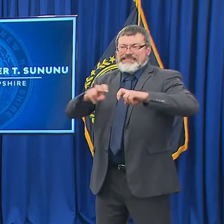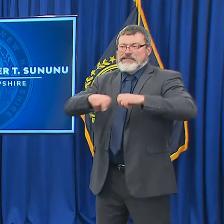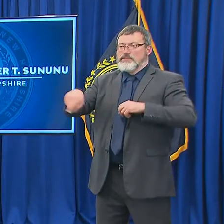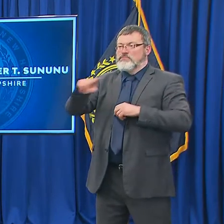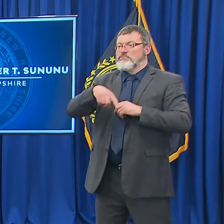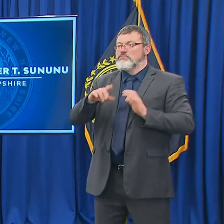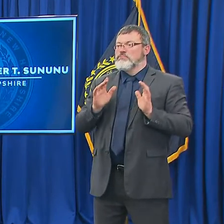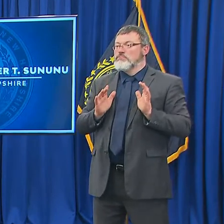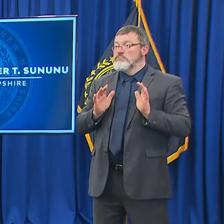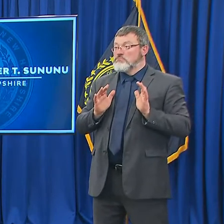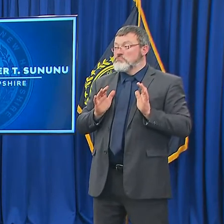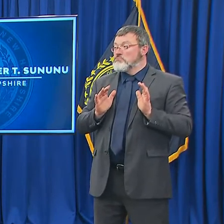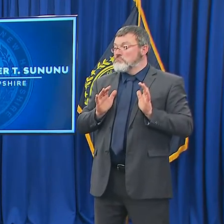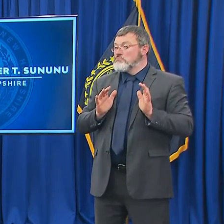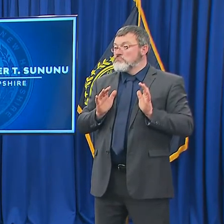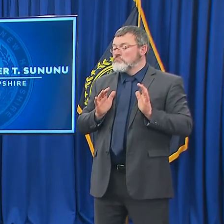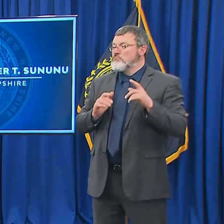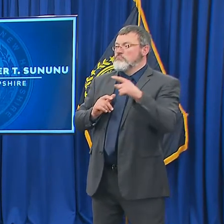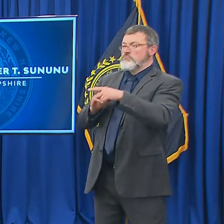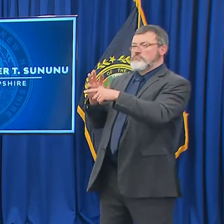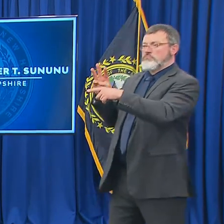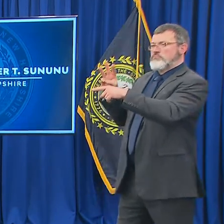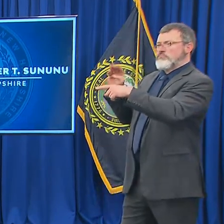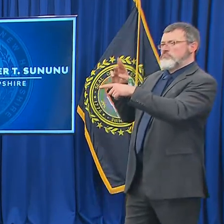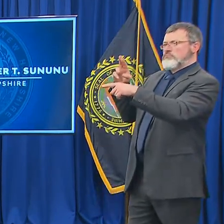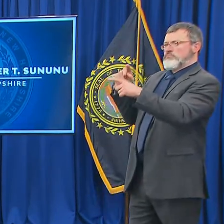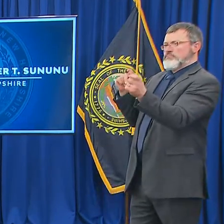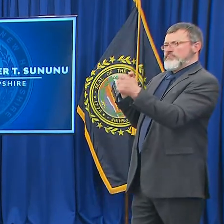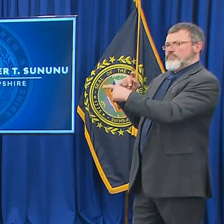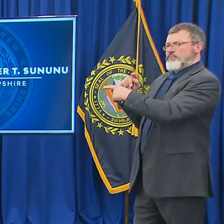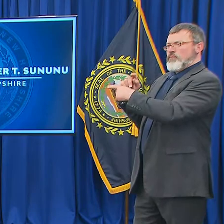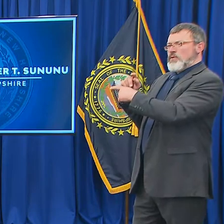Please go ahead with your question Hi.